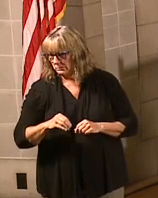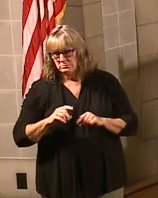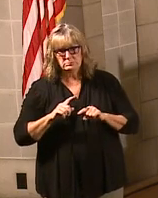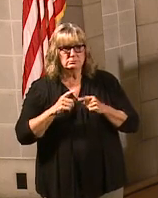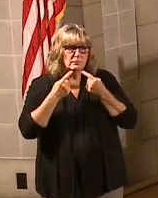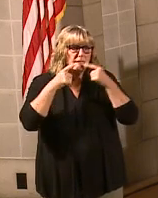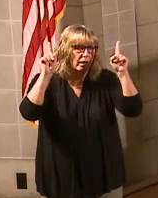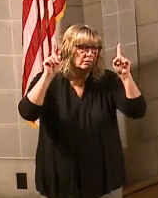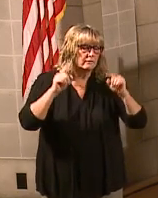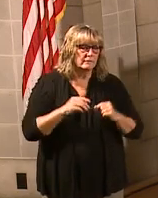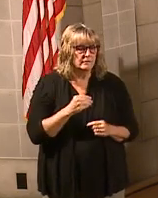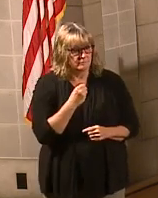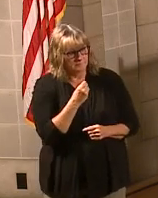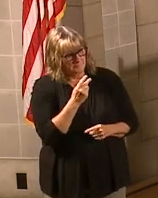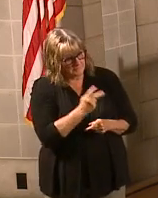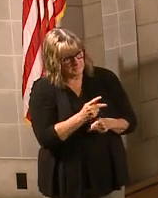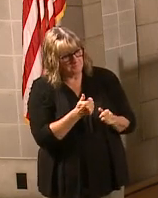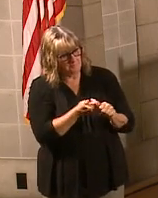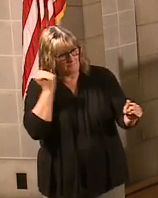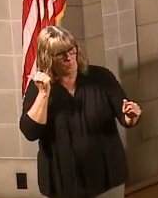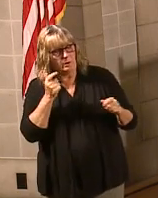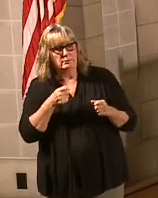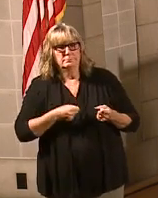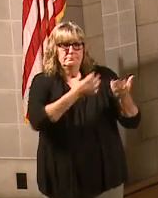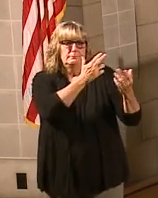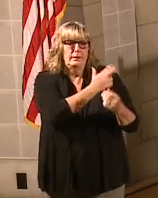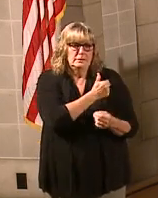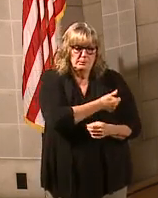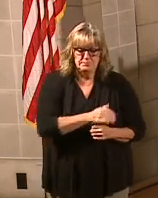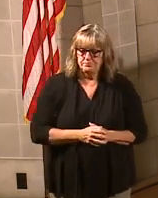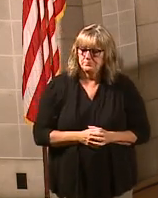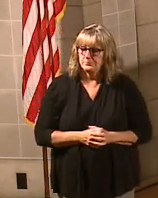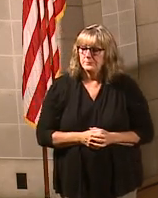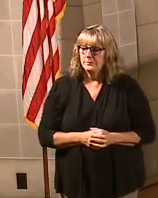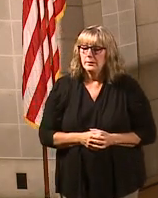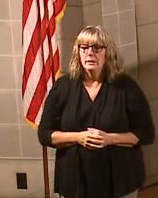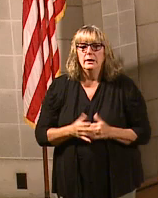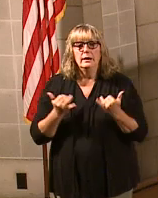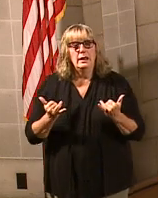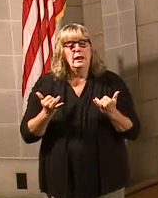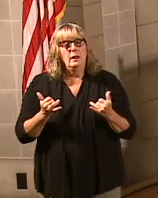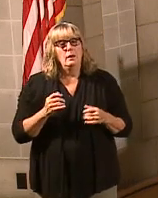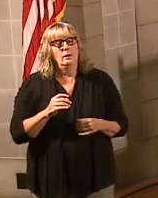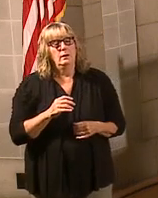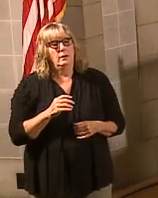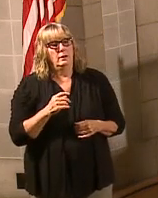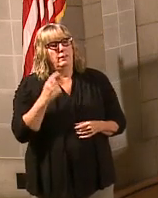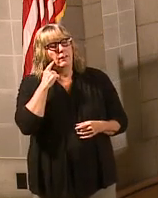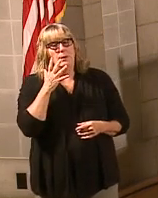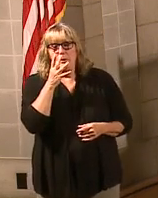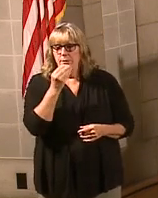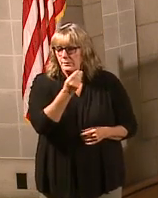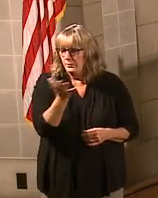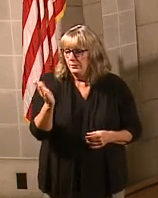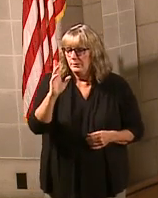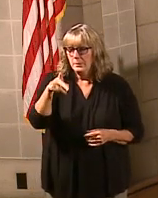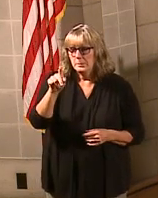DR. ANTONE WAS DESCRIBING, 77% DIFFERENCE OR 70% DIFFERENCE